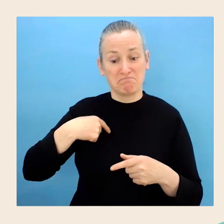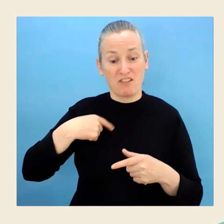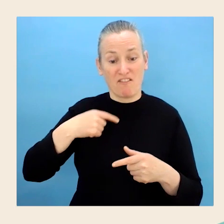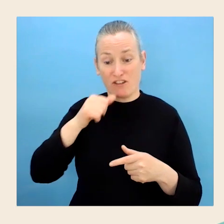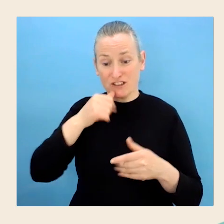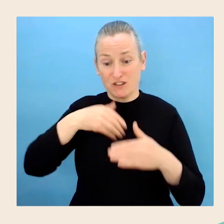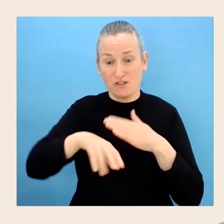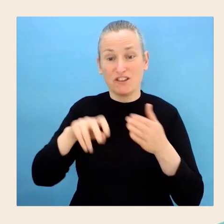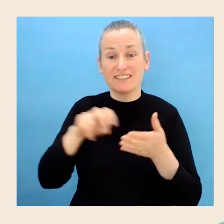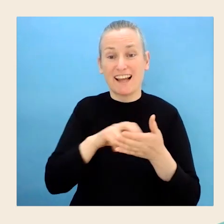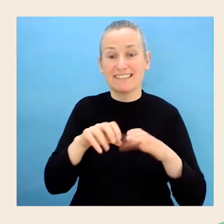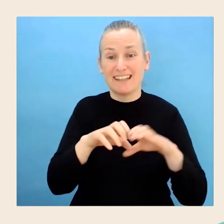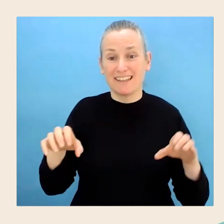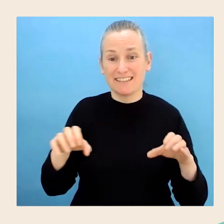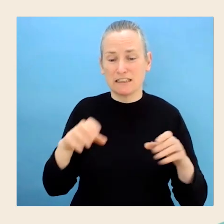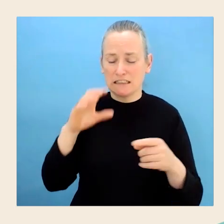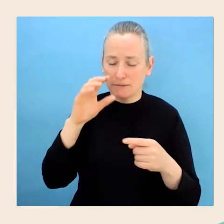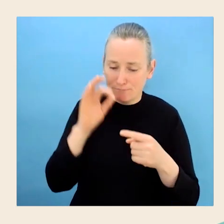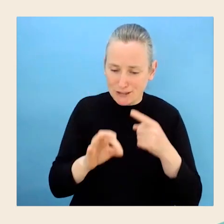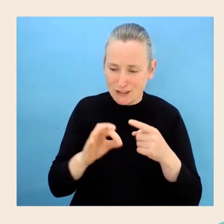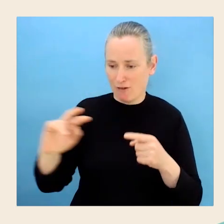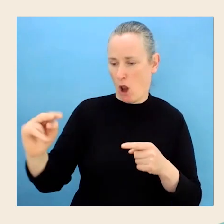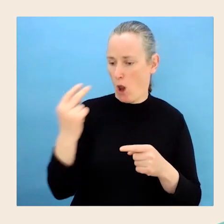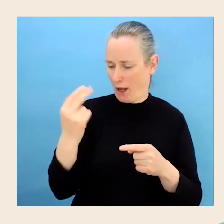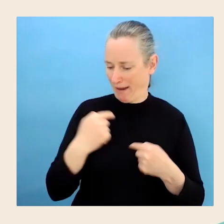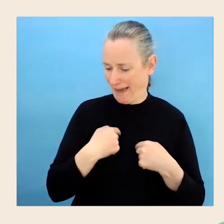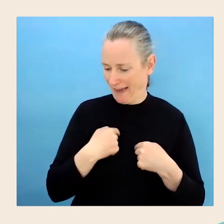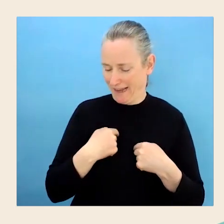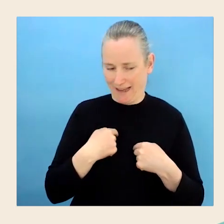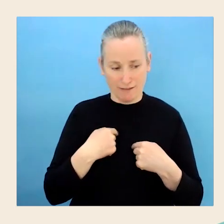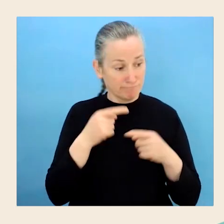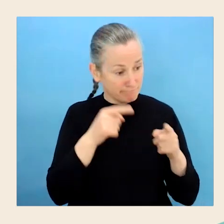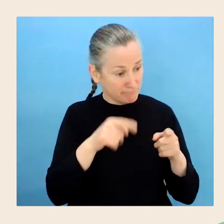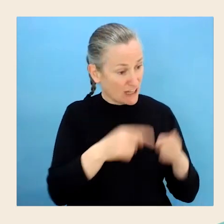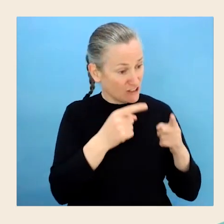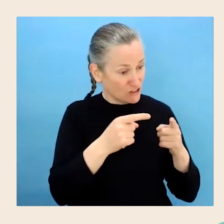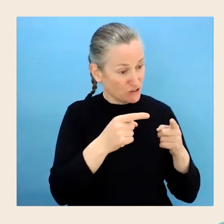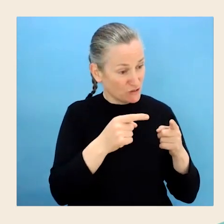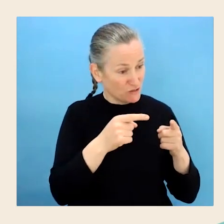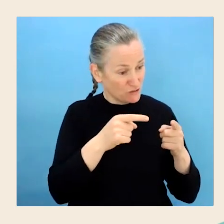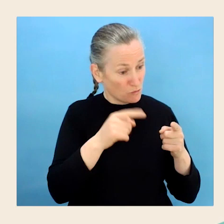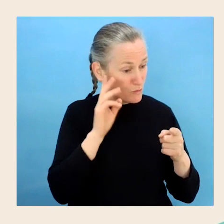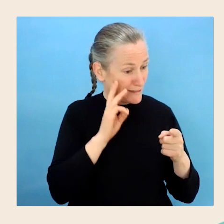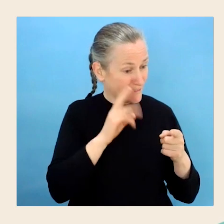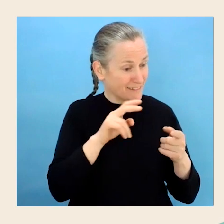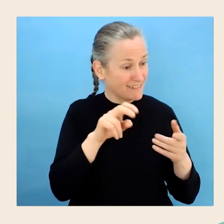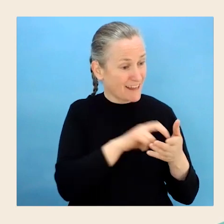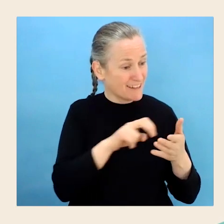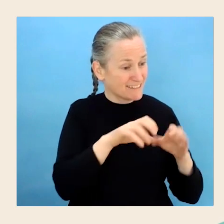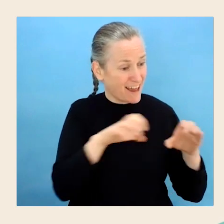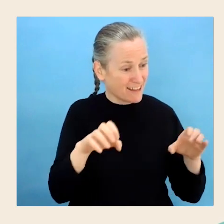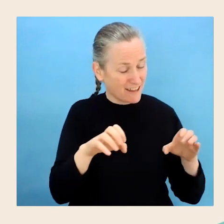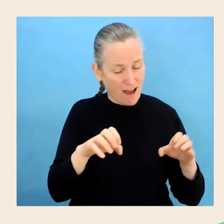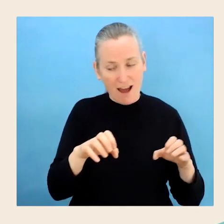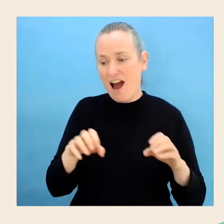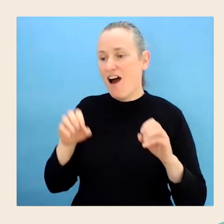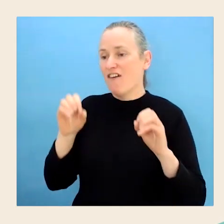and he said he dared me to take a dance class. And of course, I was a couple of glasses of red wine in